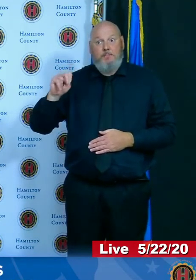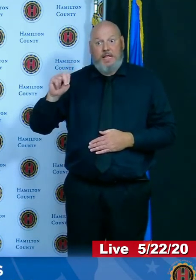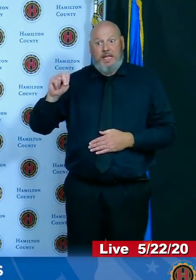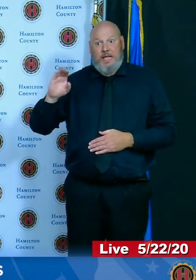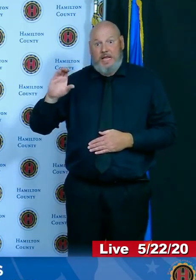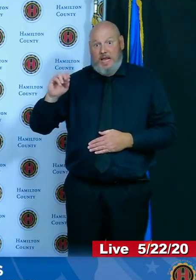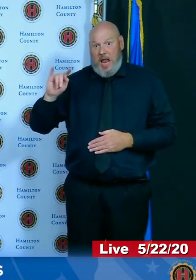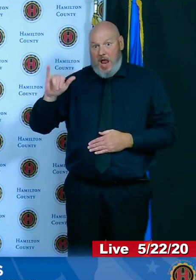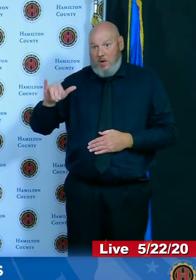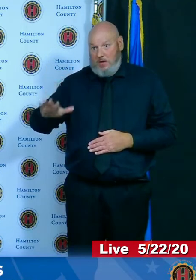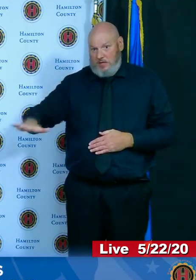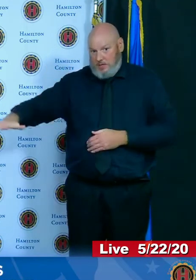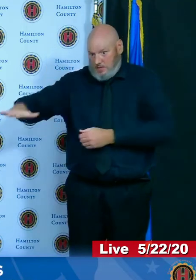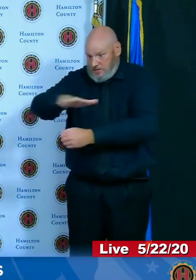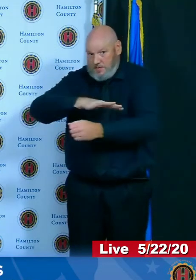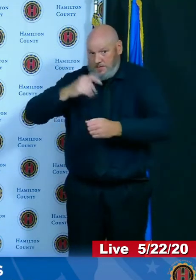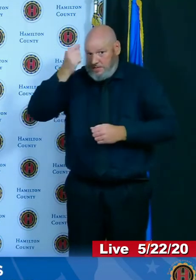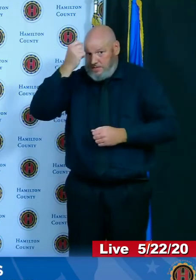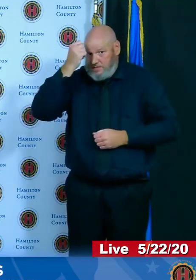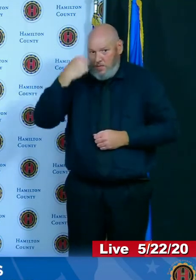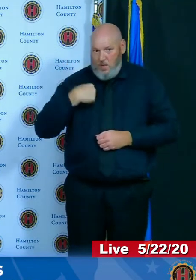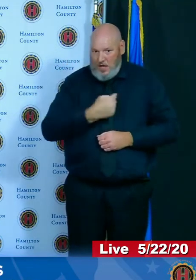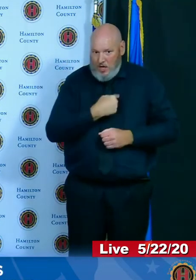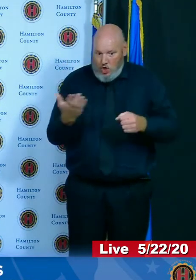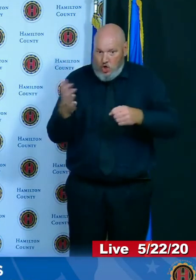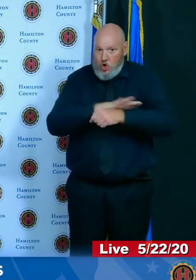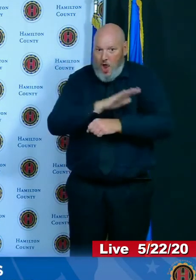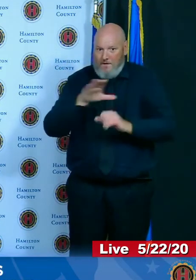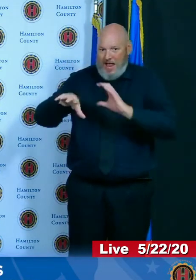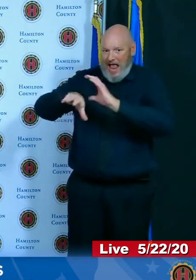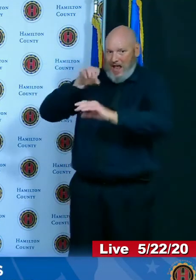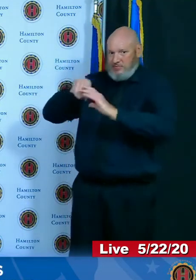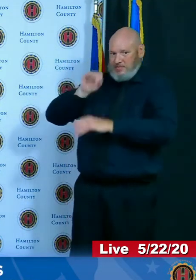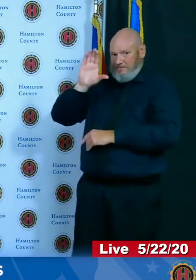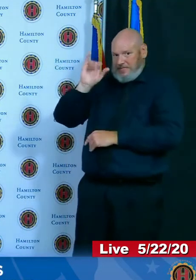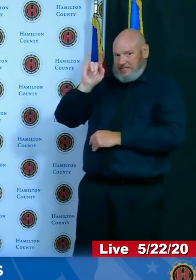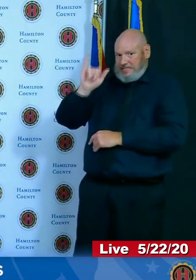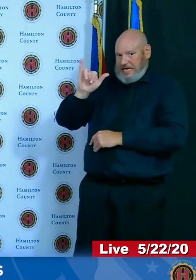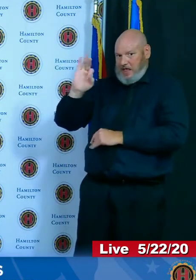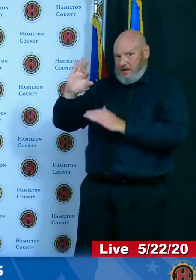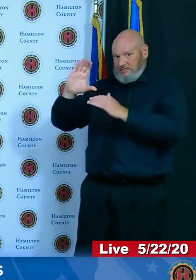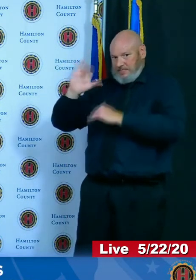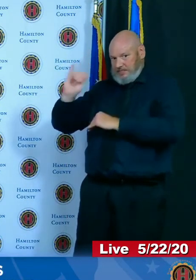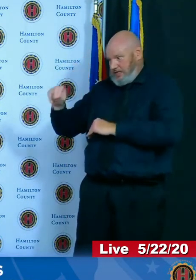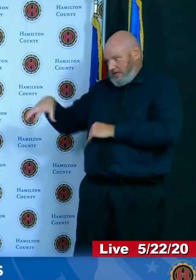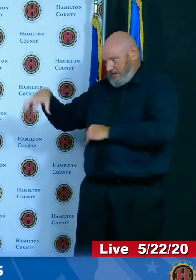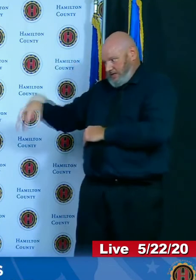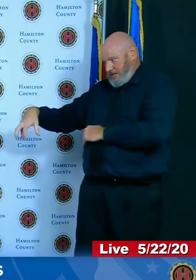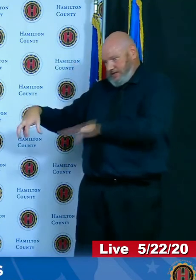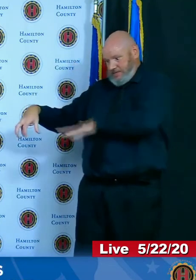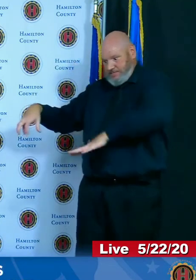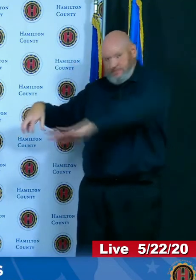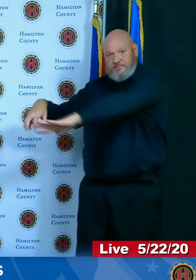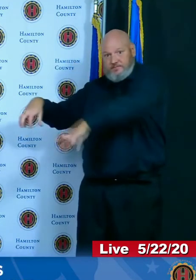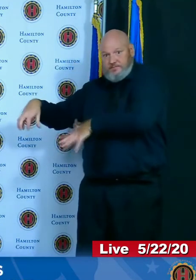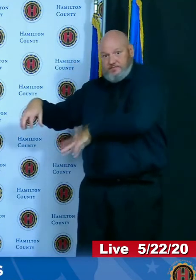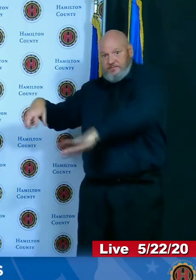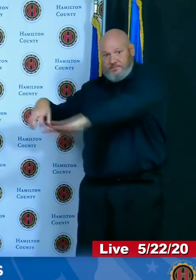bit of confusion about this so the city of Cincinnati has its own Health Department and so that is a different point of contact for a restaurant or